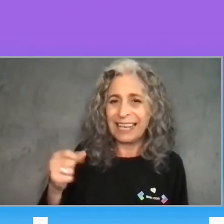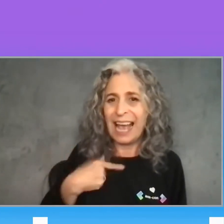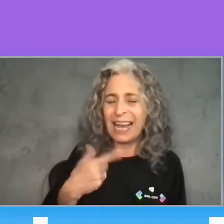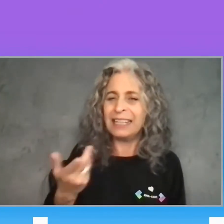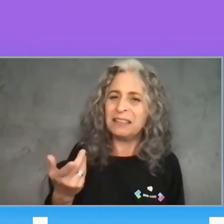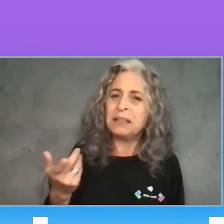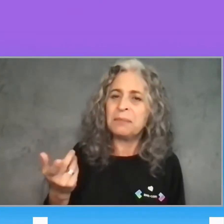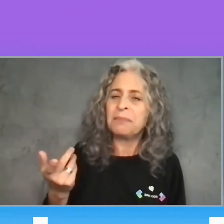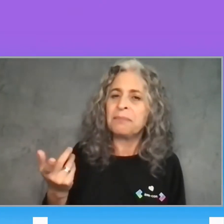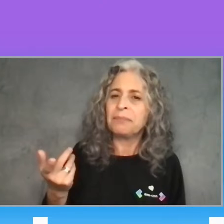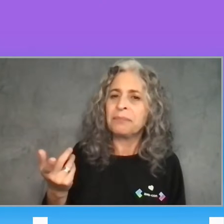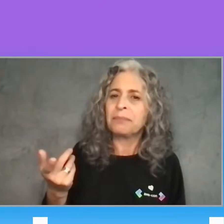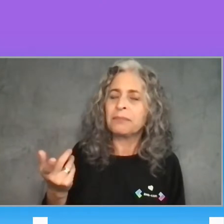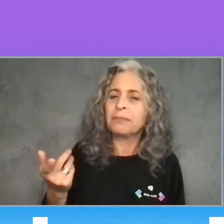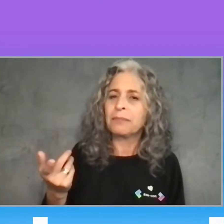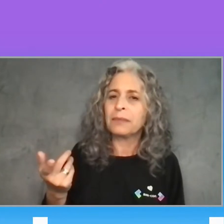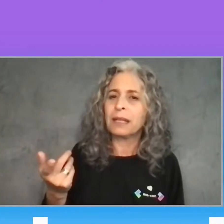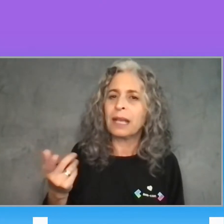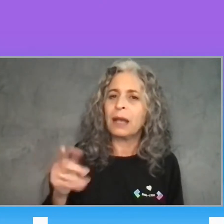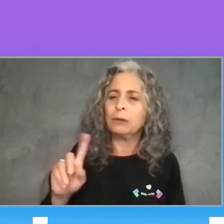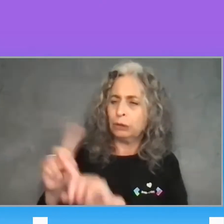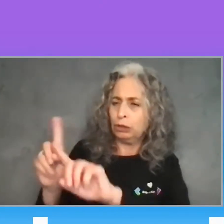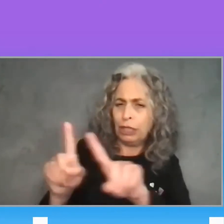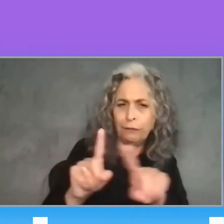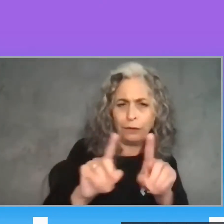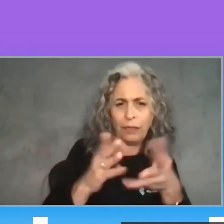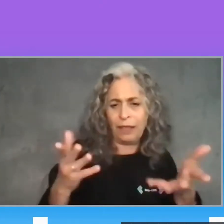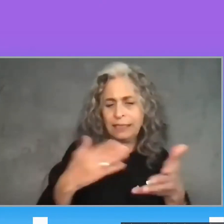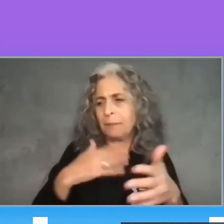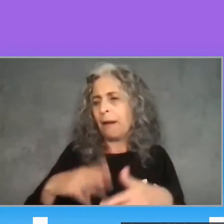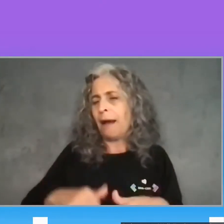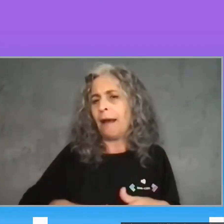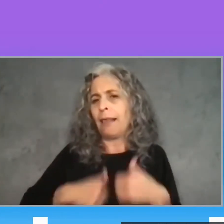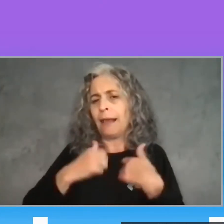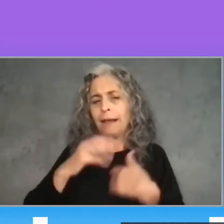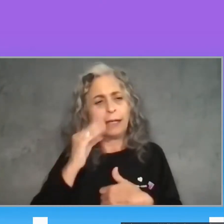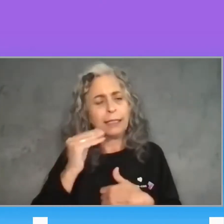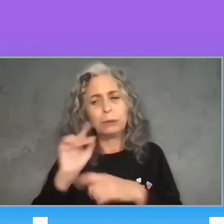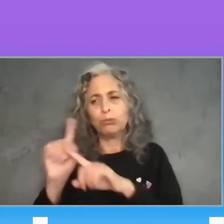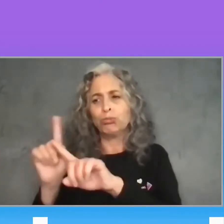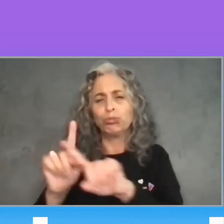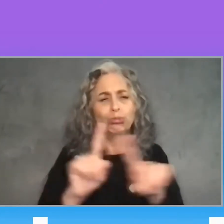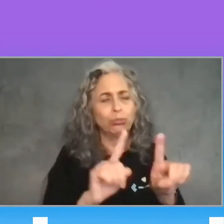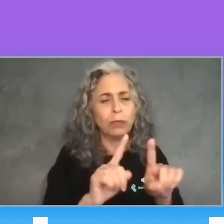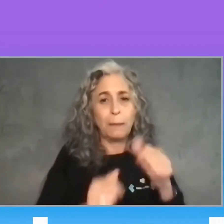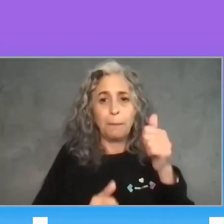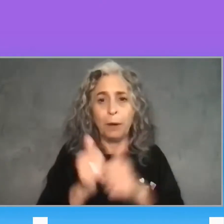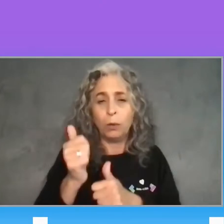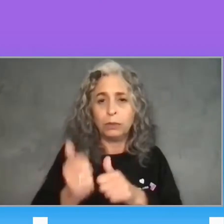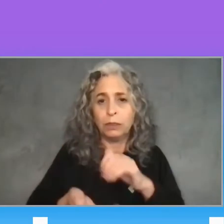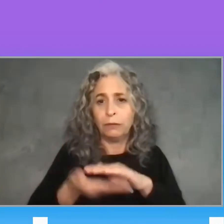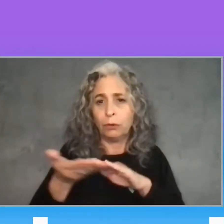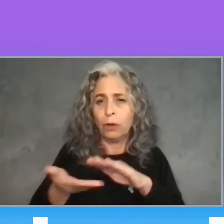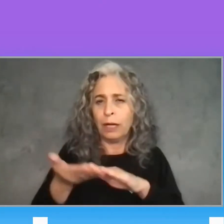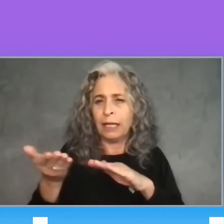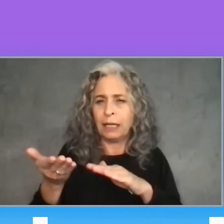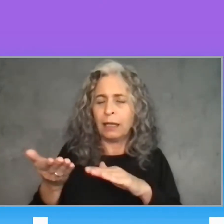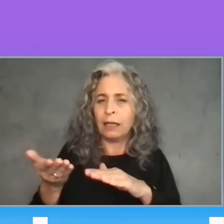a mixer. You know, I've done a few different things in my life,